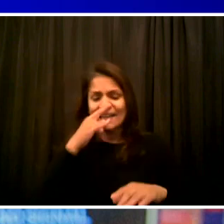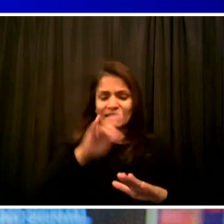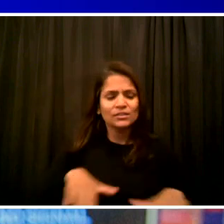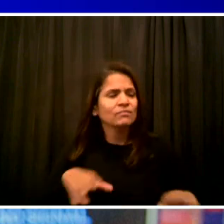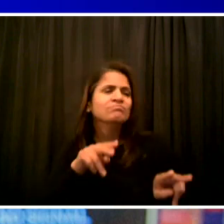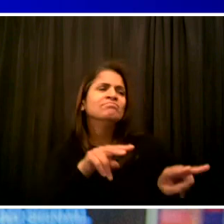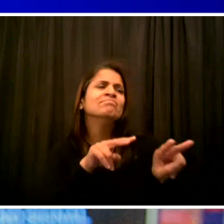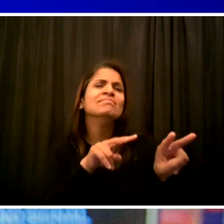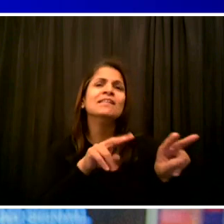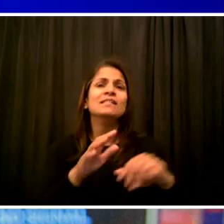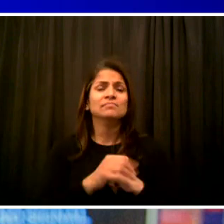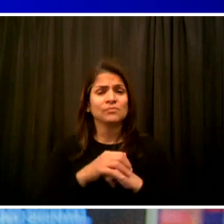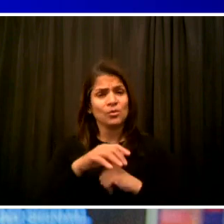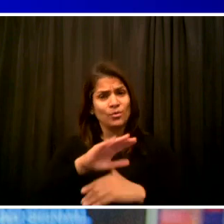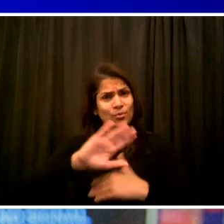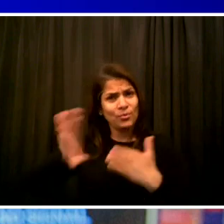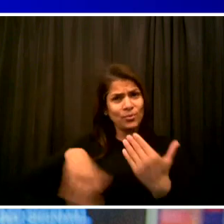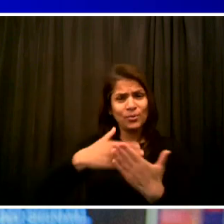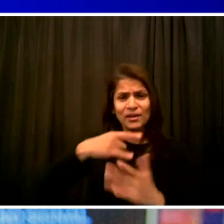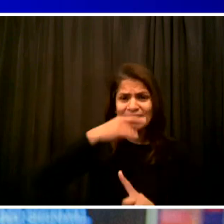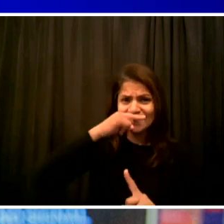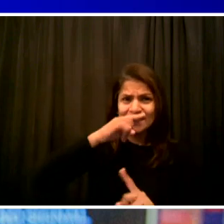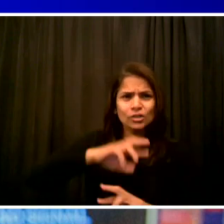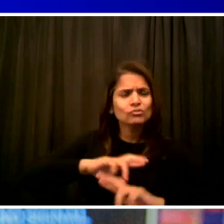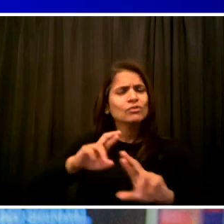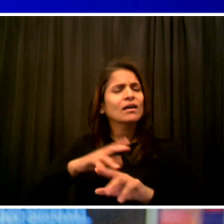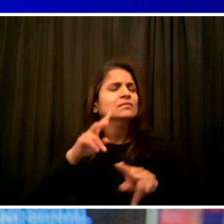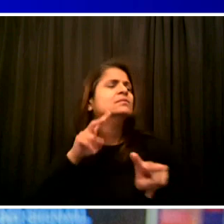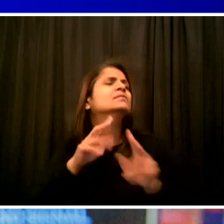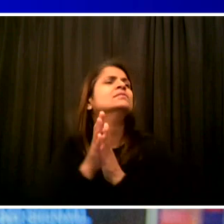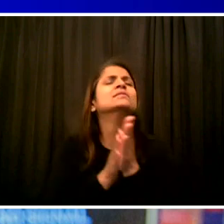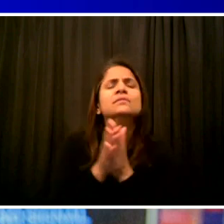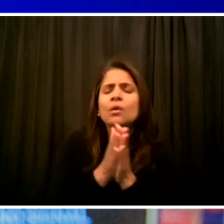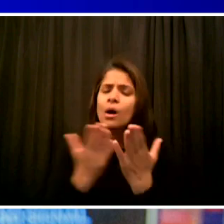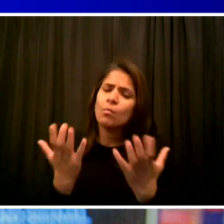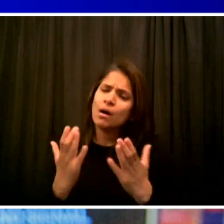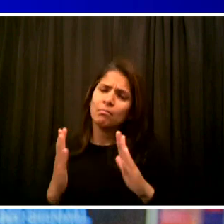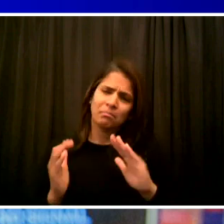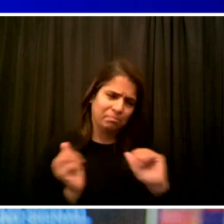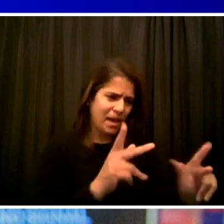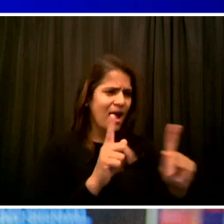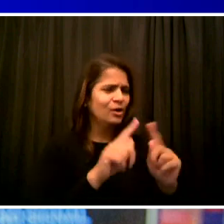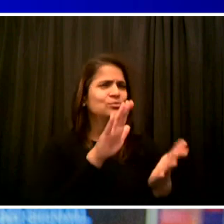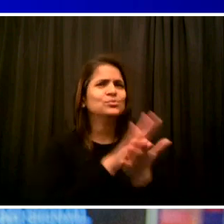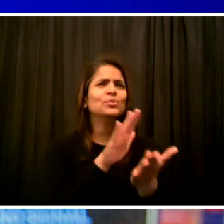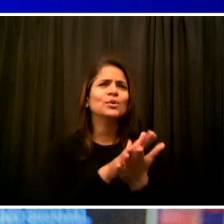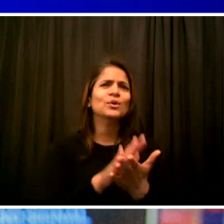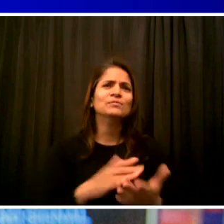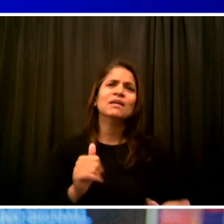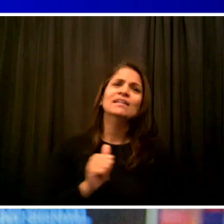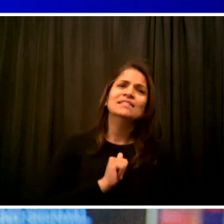GO BACK INTO ALL THEIR CLASSROOMS. AND A PARTICULAR JOY WHE YNOU GO